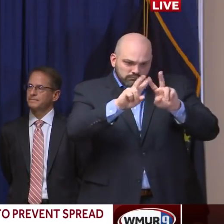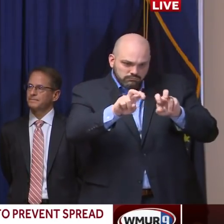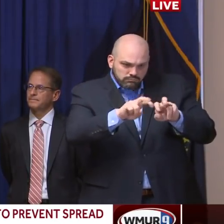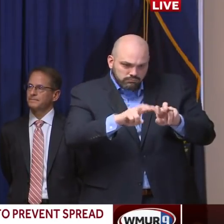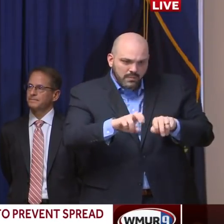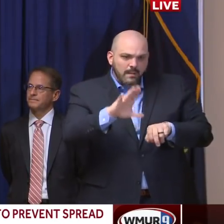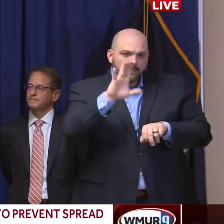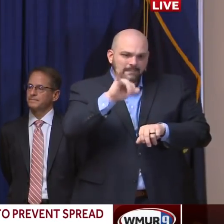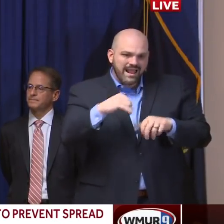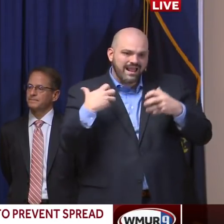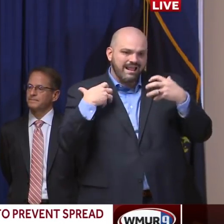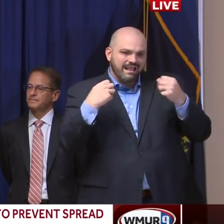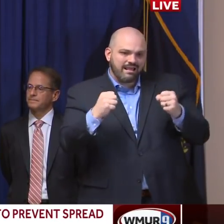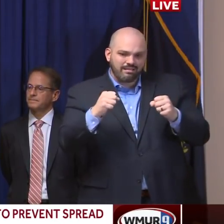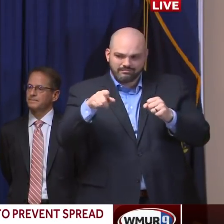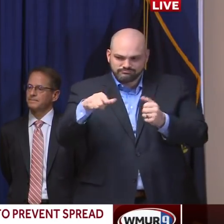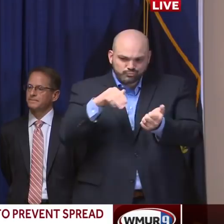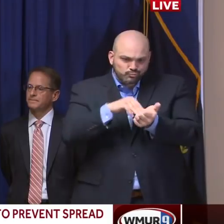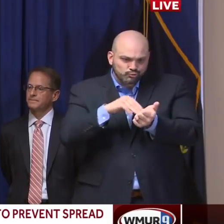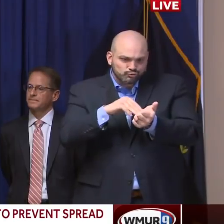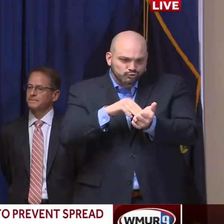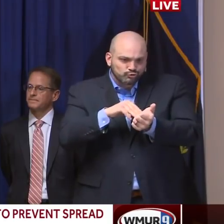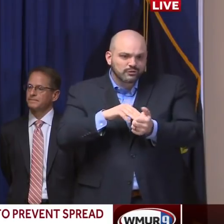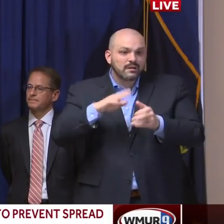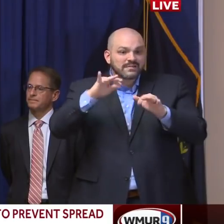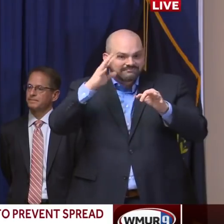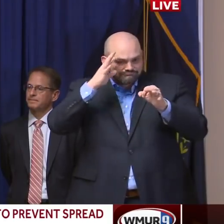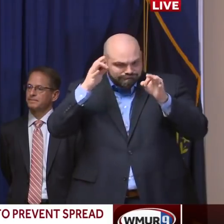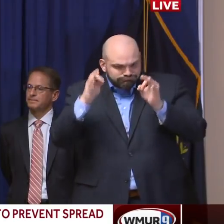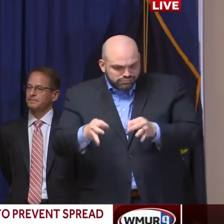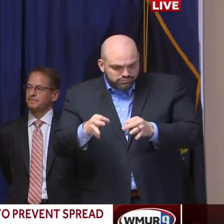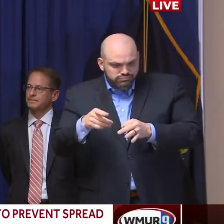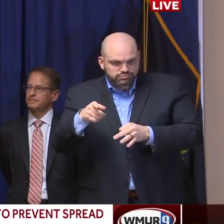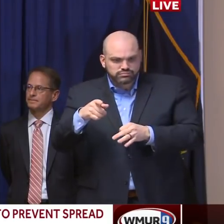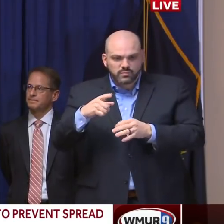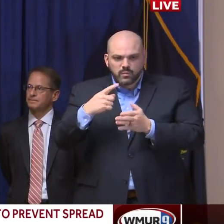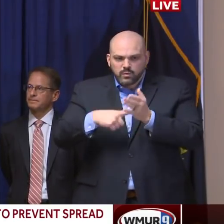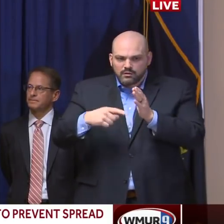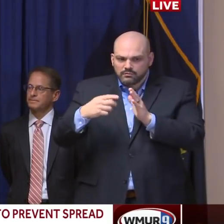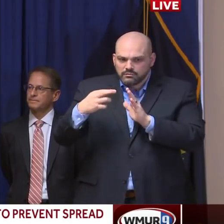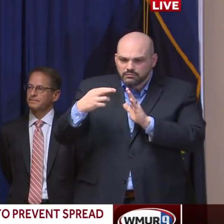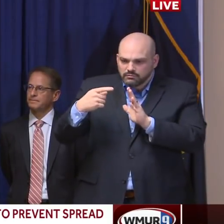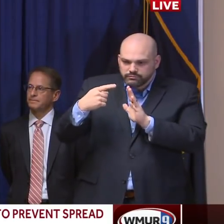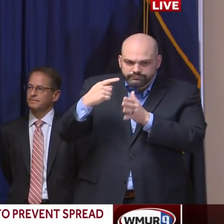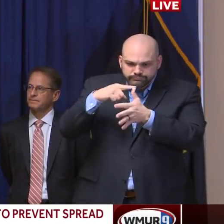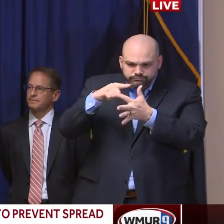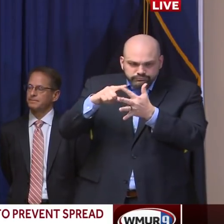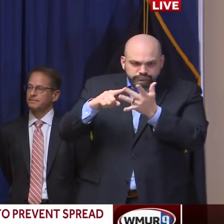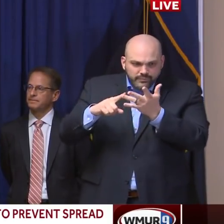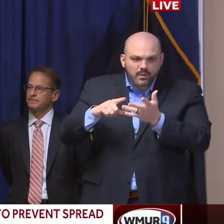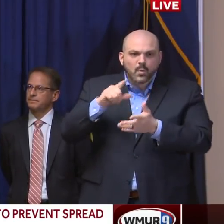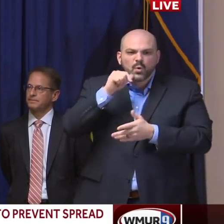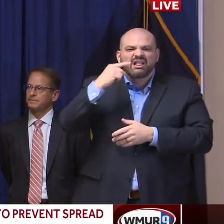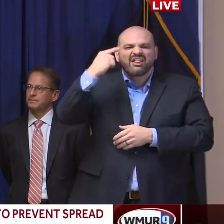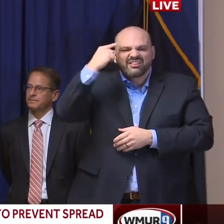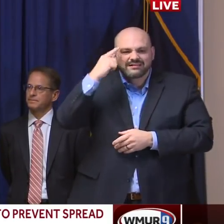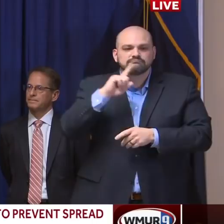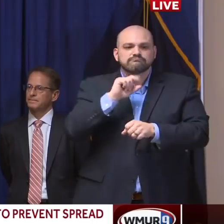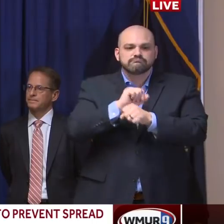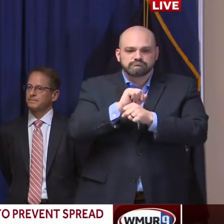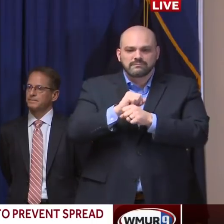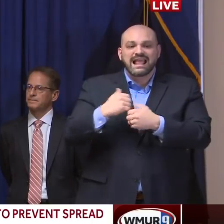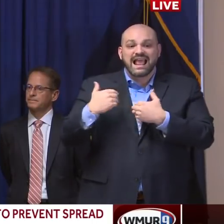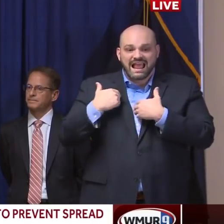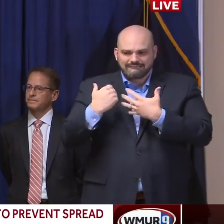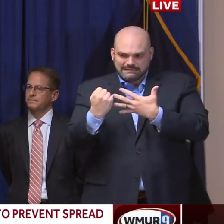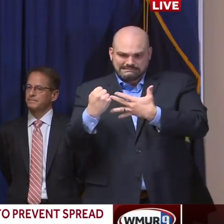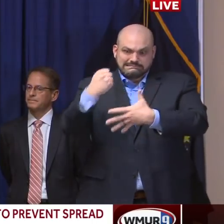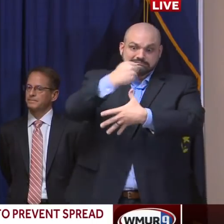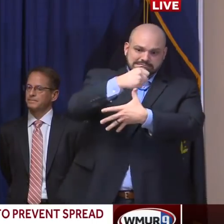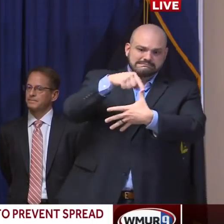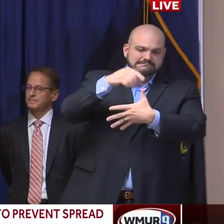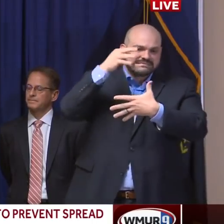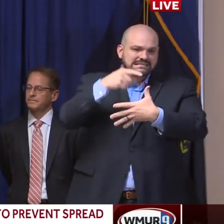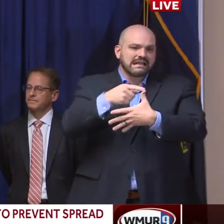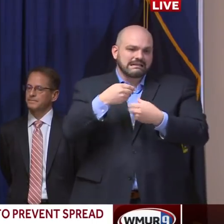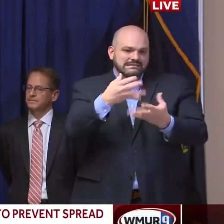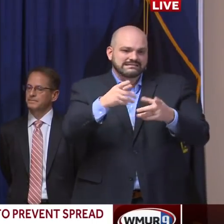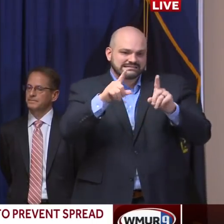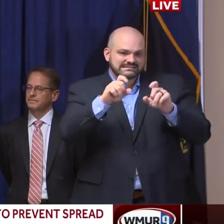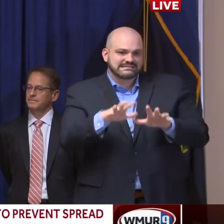IN ORDER TO UNDERGO SAMPLING AND TESTING FOR COVID-19, IT REQUIRES AN ASSESSMENT BY A HEALTH CARE PROVIDER AND A DECISION BASED ON THE GUIDANCE WE PUT ON WHO WE THINK